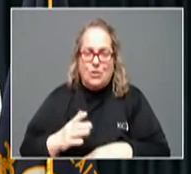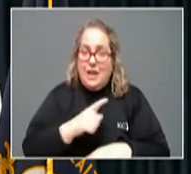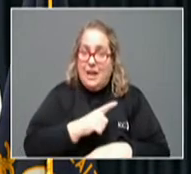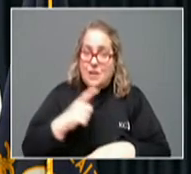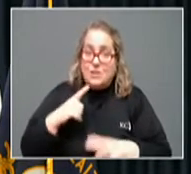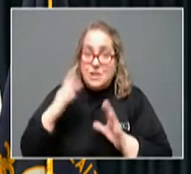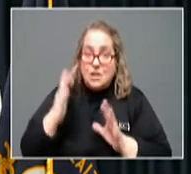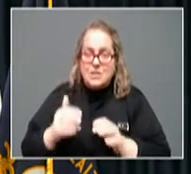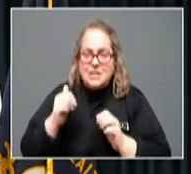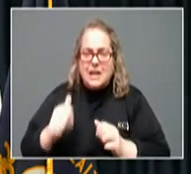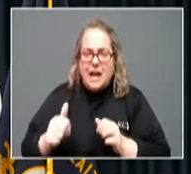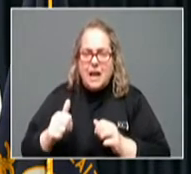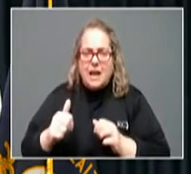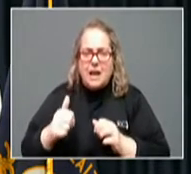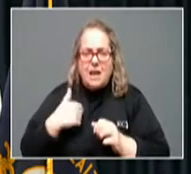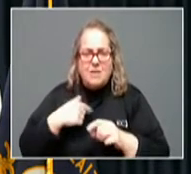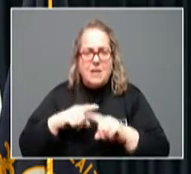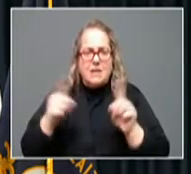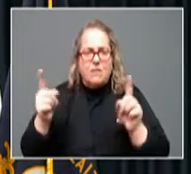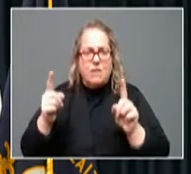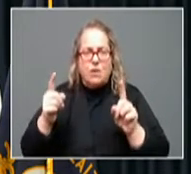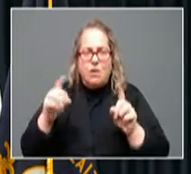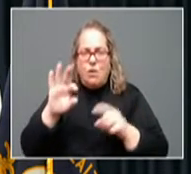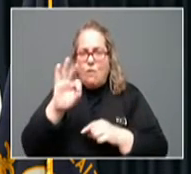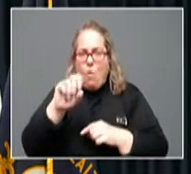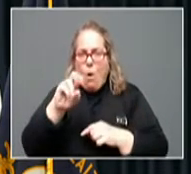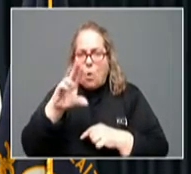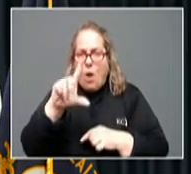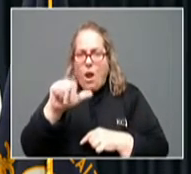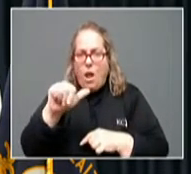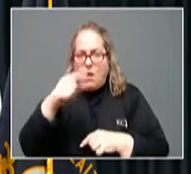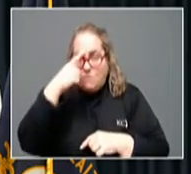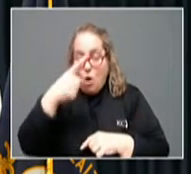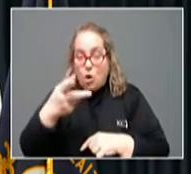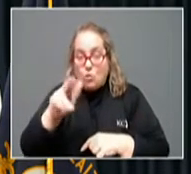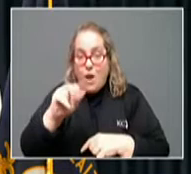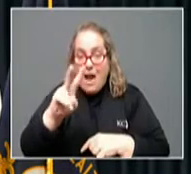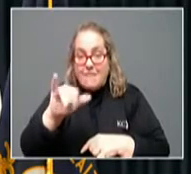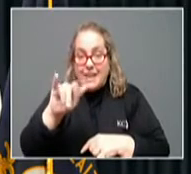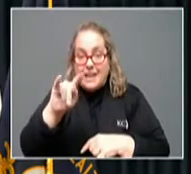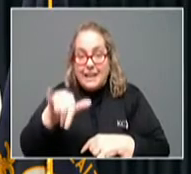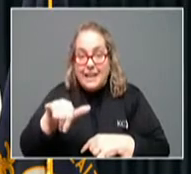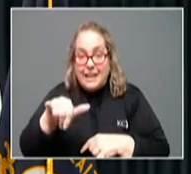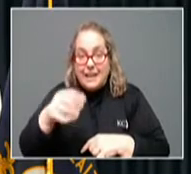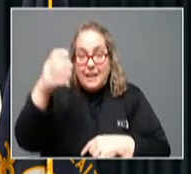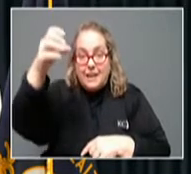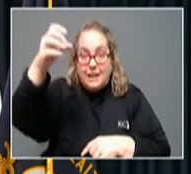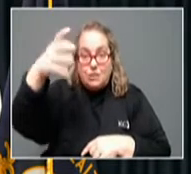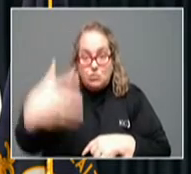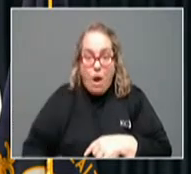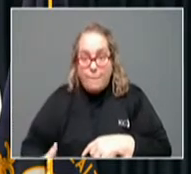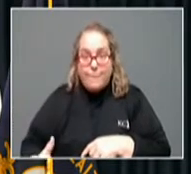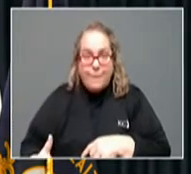formula for gravity, but that doesn't make it right. And it certainly makes it anti science. Karen Boyer.